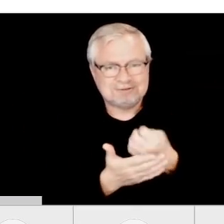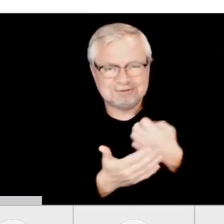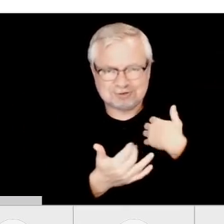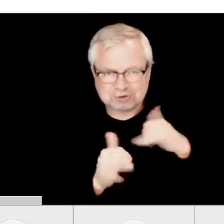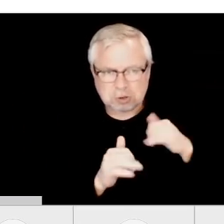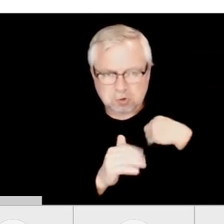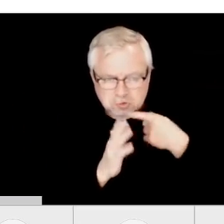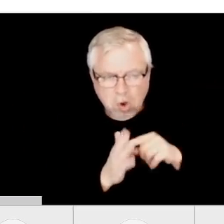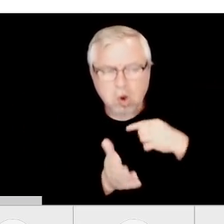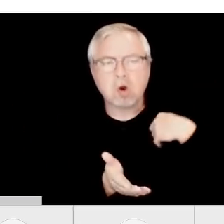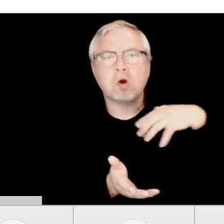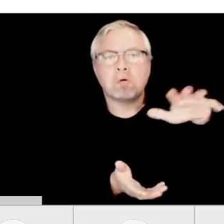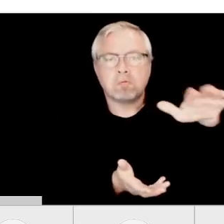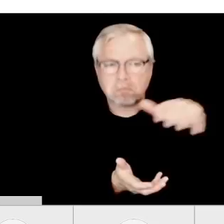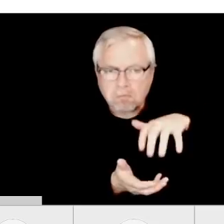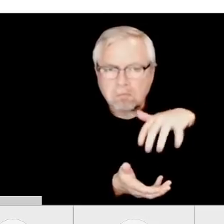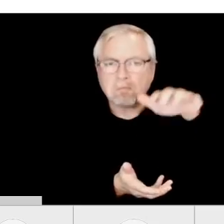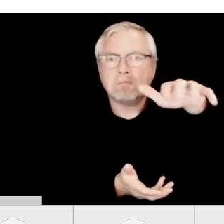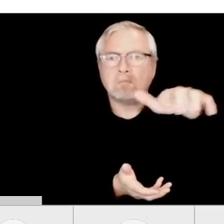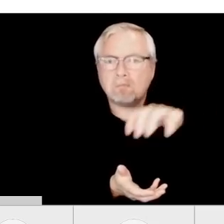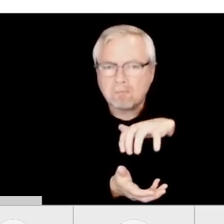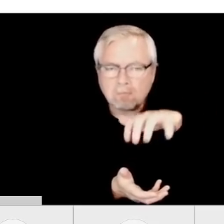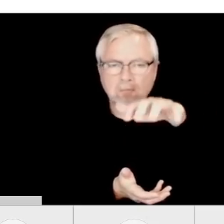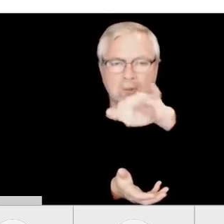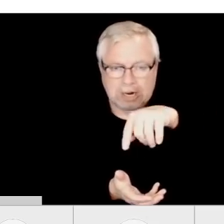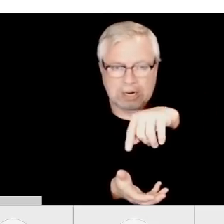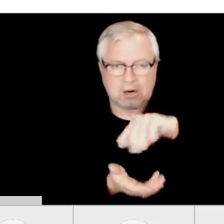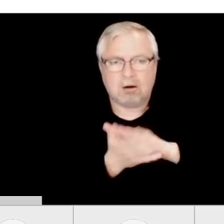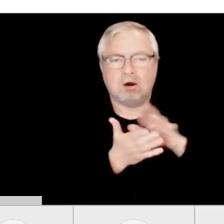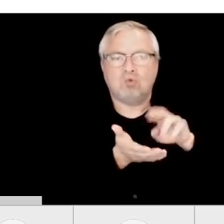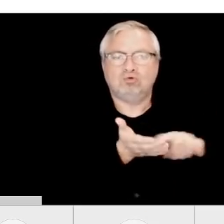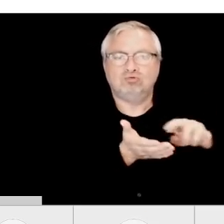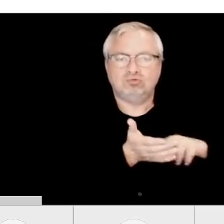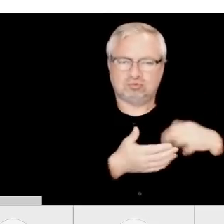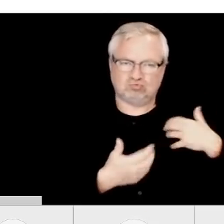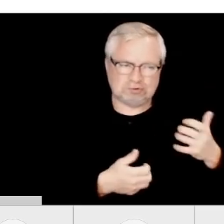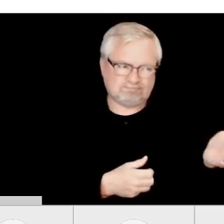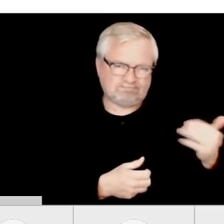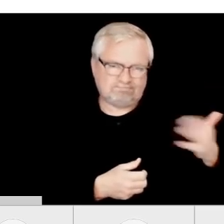applaud our research team to jump into that and pull it into the model, is